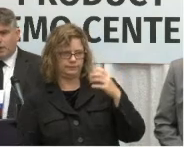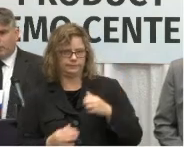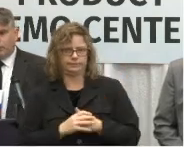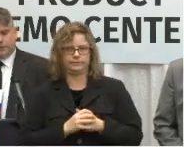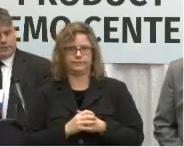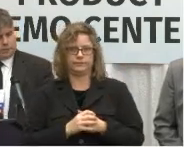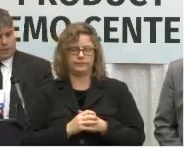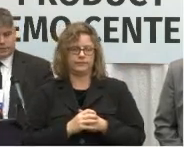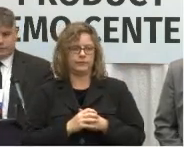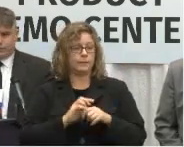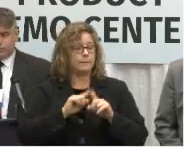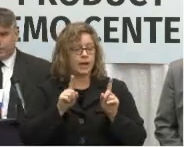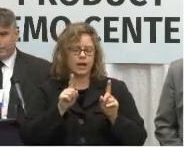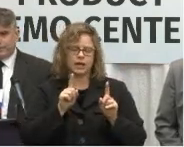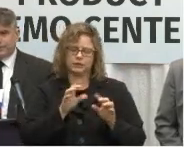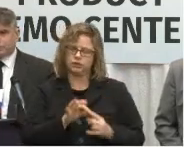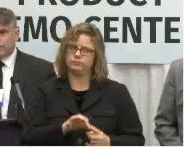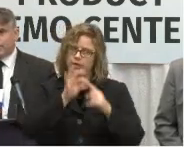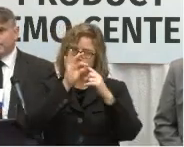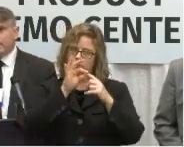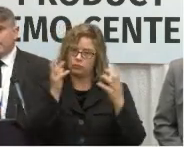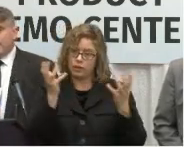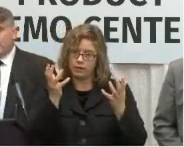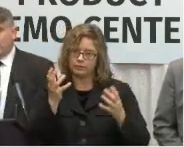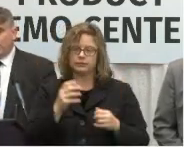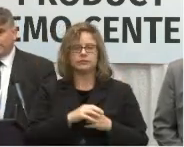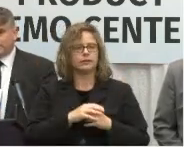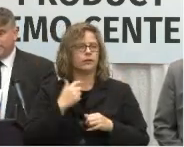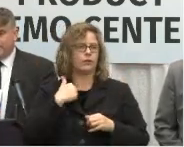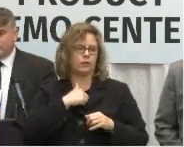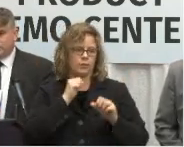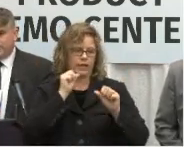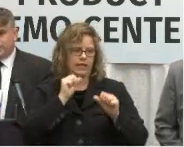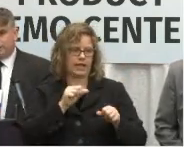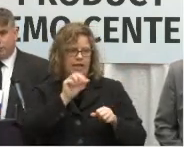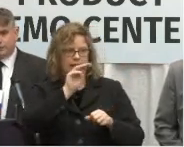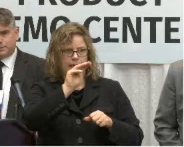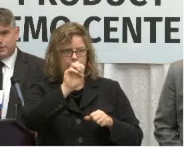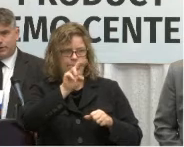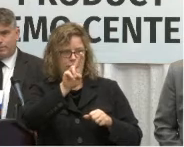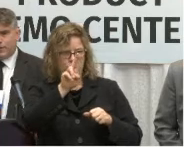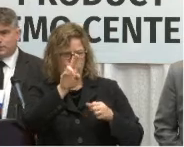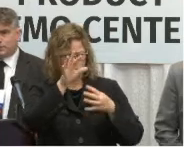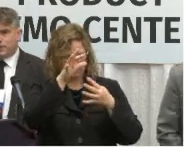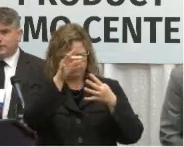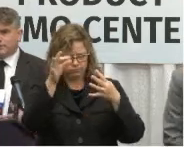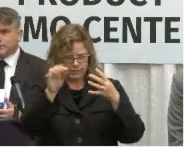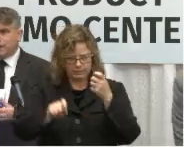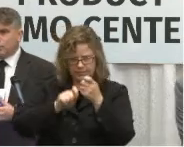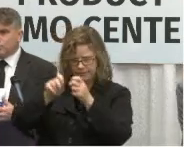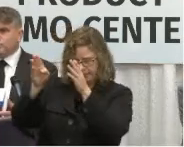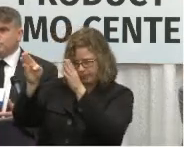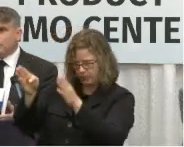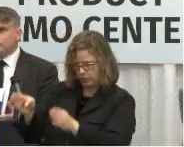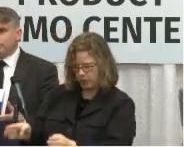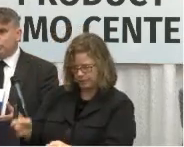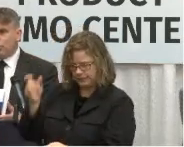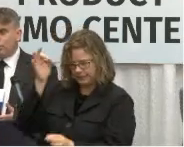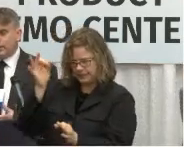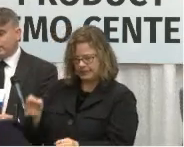but what is relatively unique about it is, we can go into the menu setting for a specific patient and decide which is the most appropriate